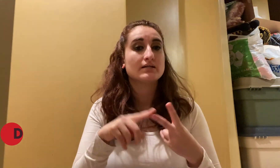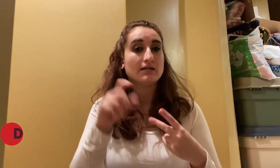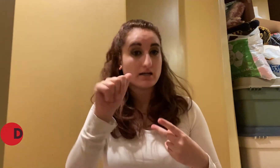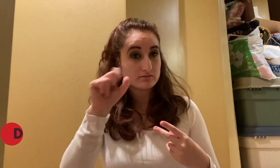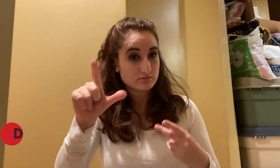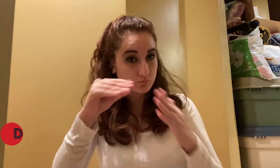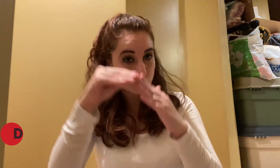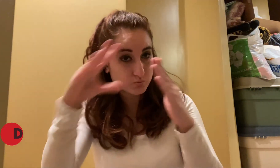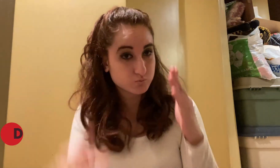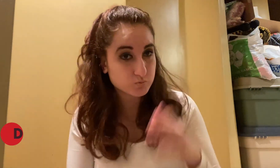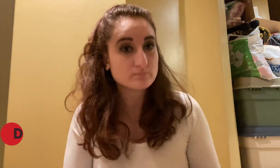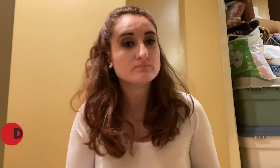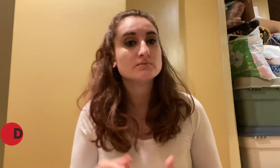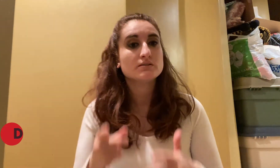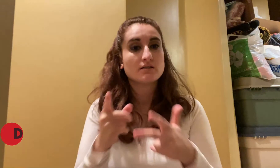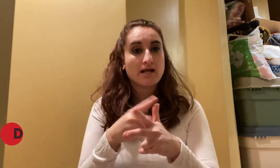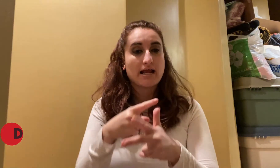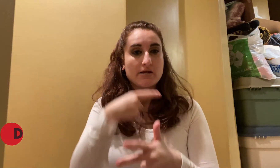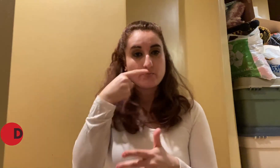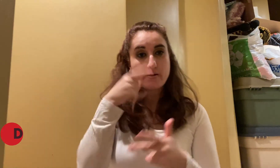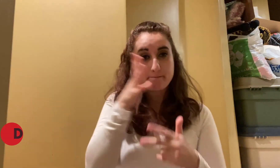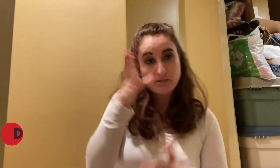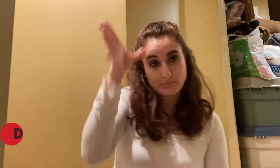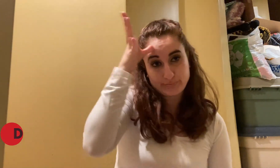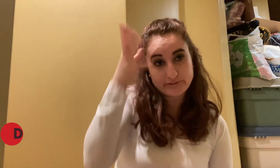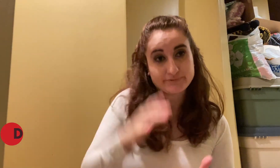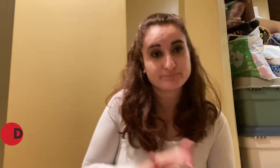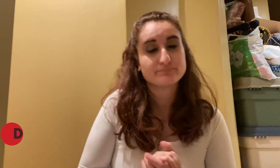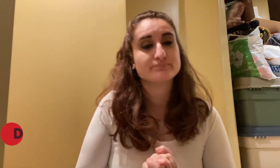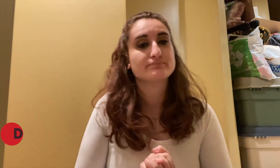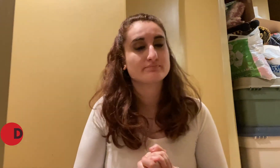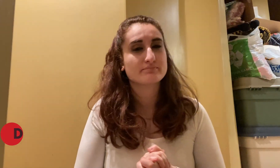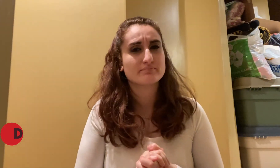ASL students, and hearing parents,